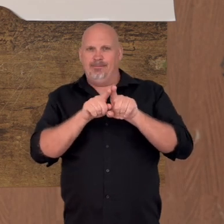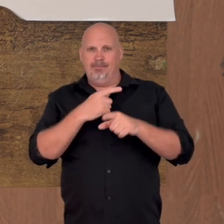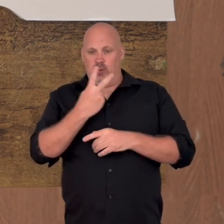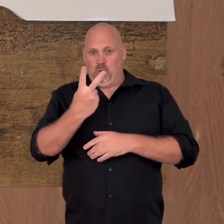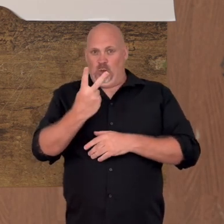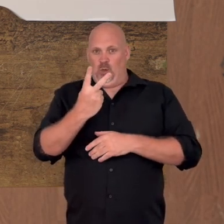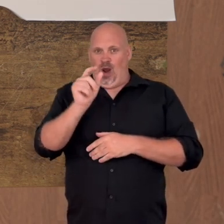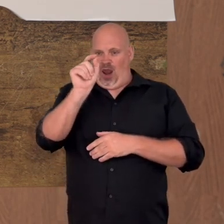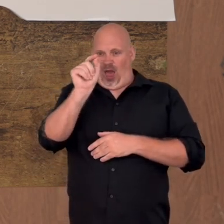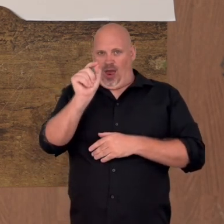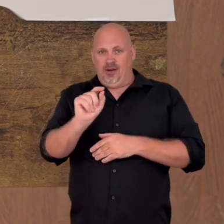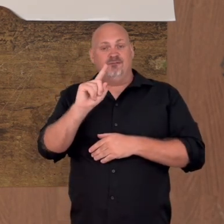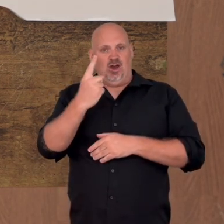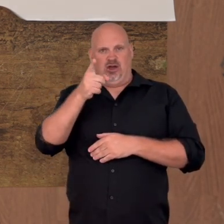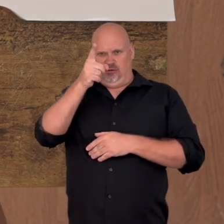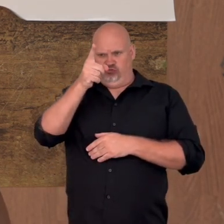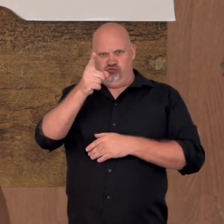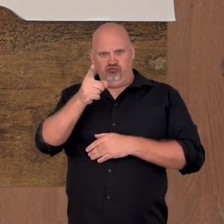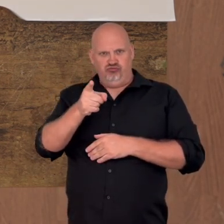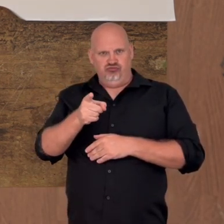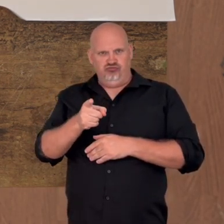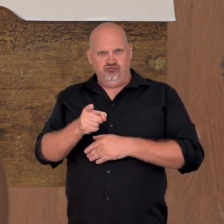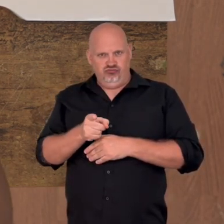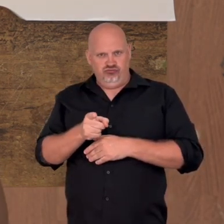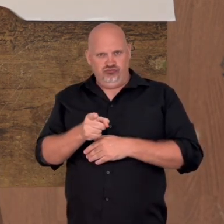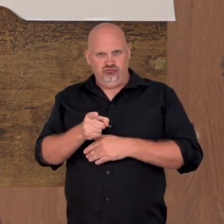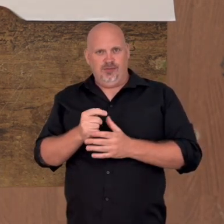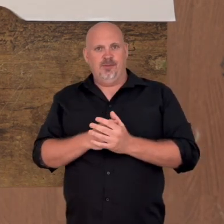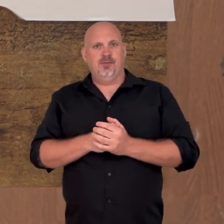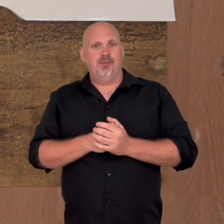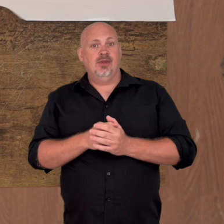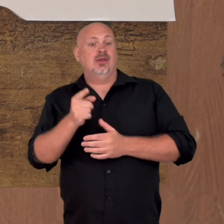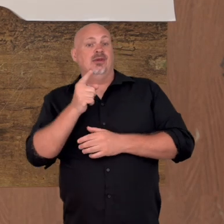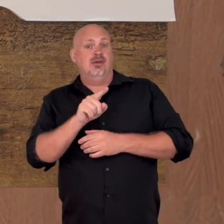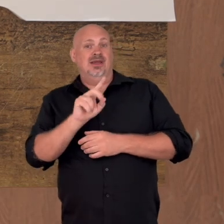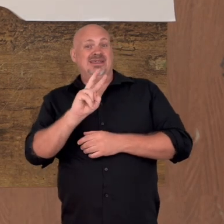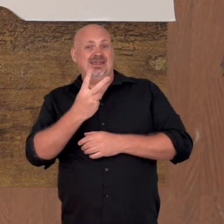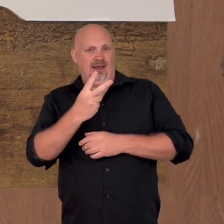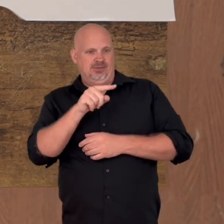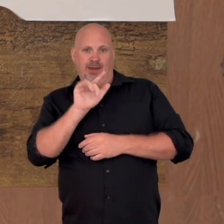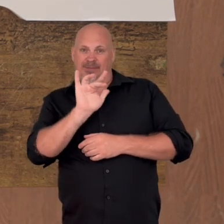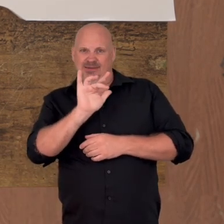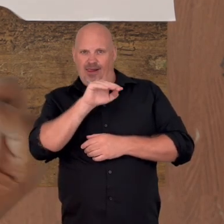that goes there and the other one that comes here and then we start our